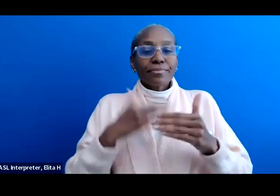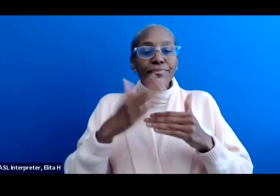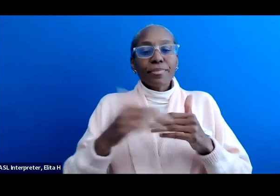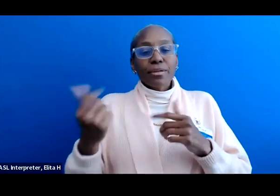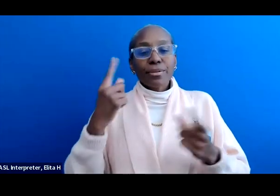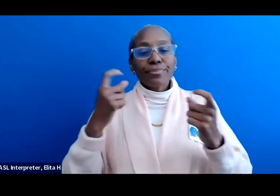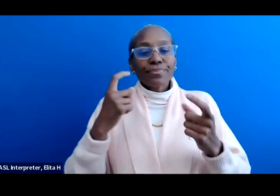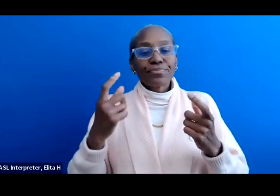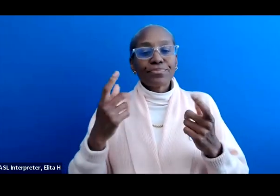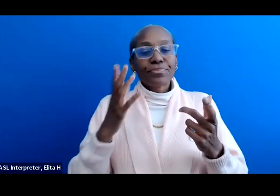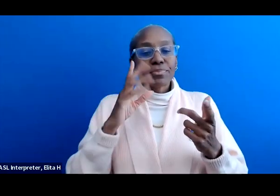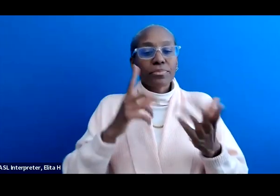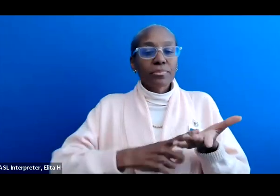We already talked about where you can get weighed.